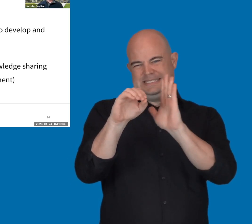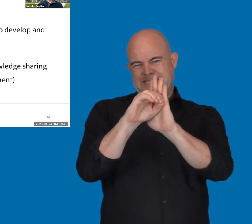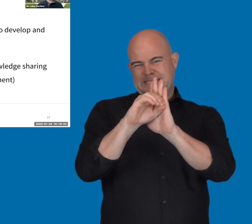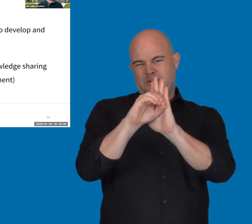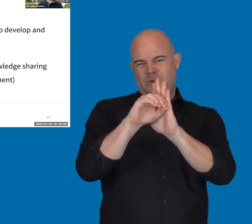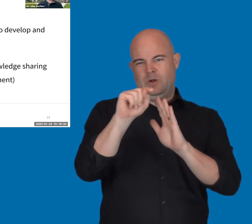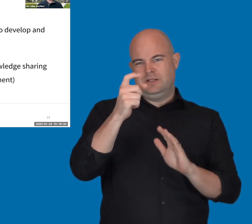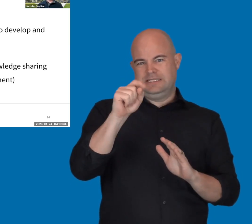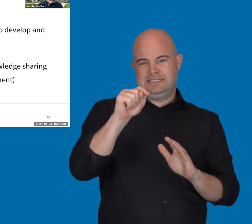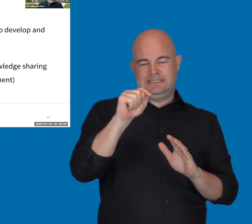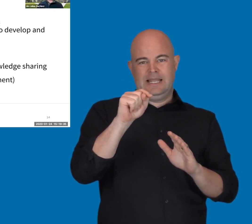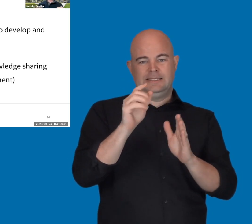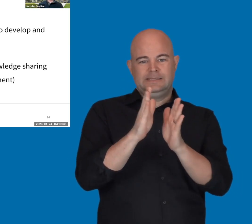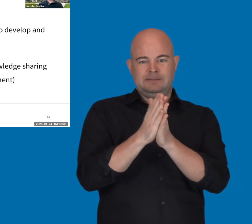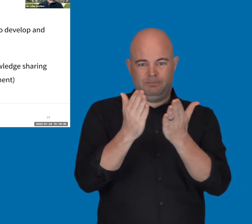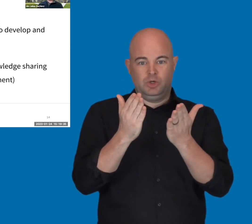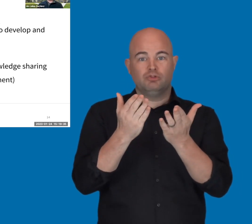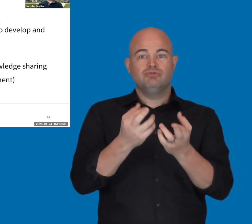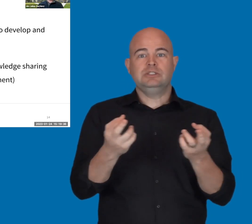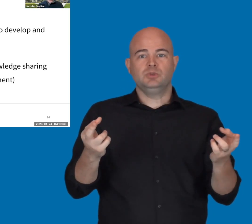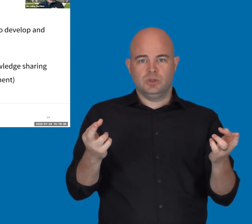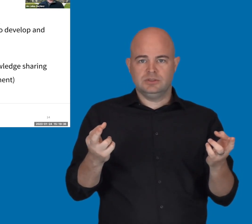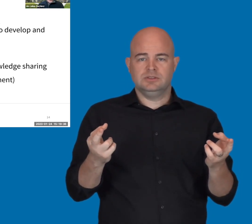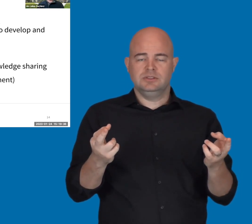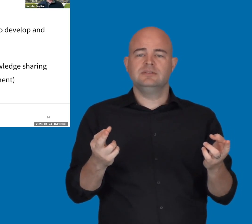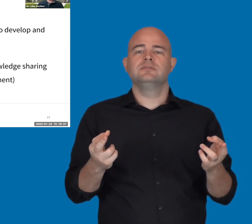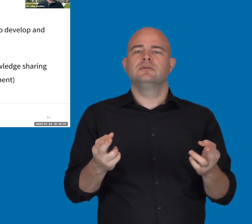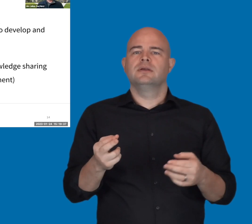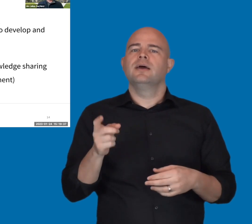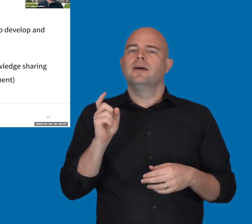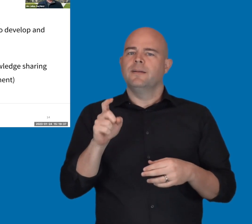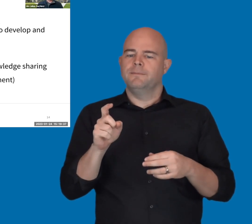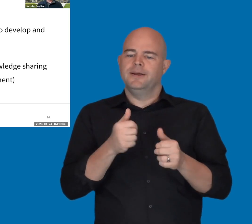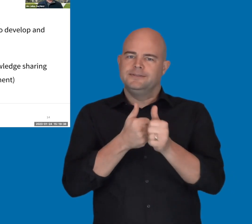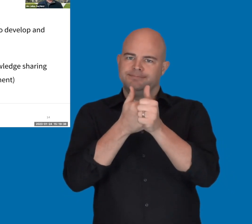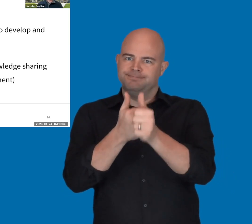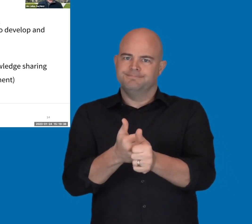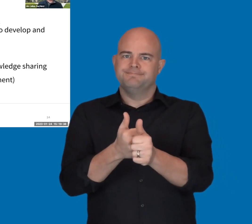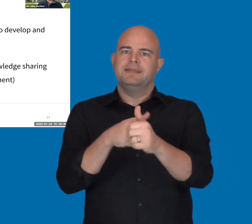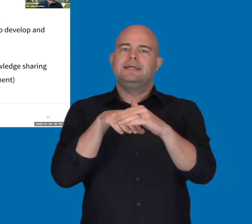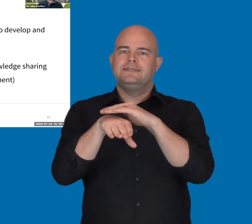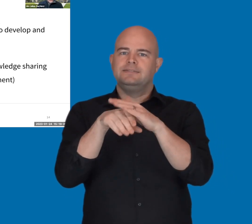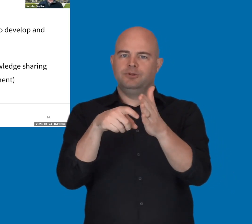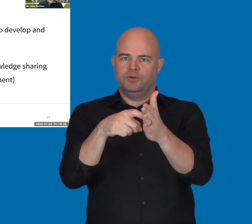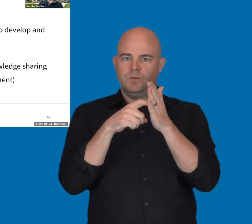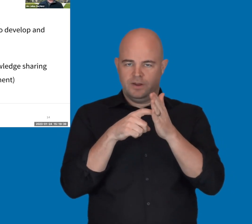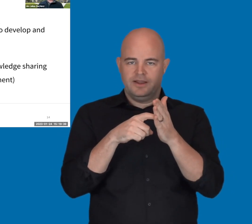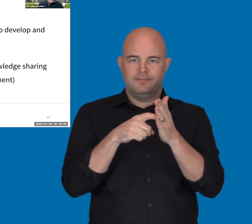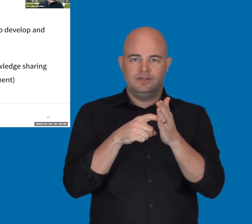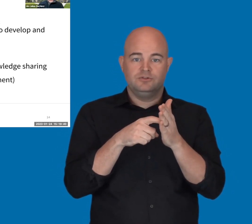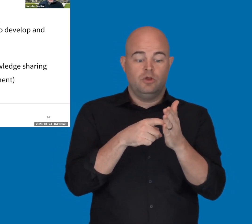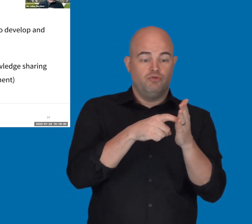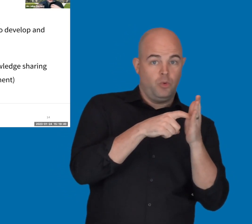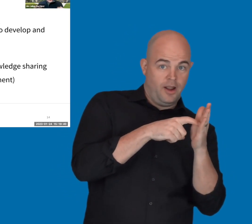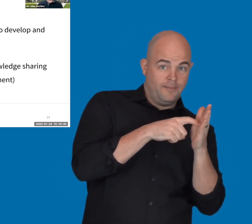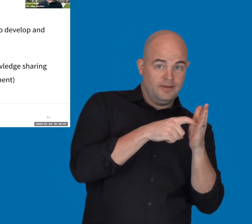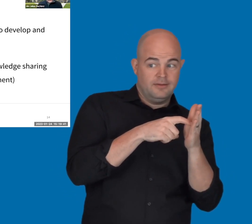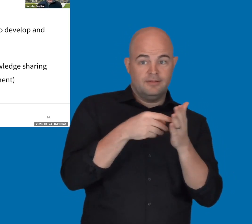at right now are the zero textbook cost grant funds that are coming from the state. If you know what I'm talking